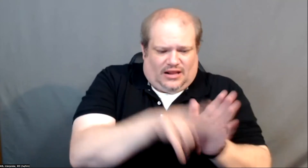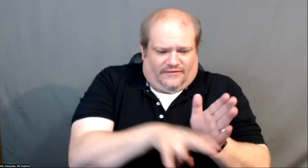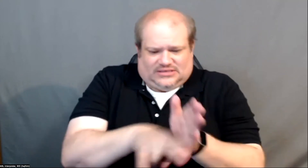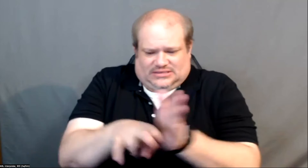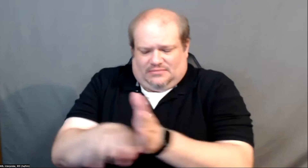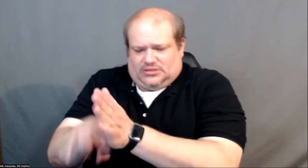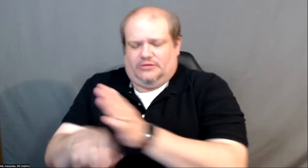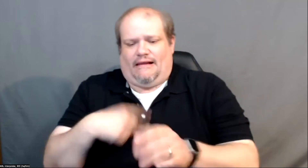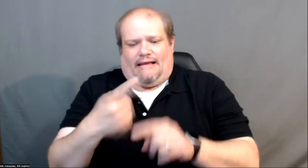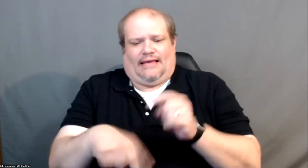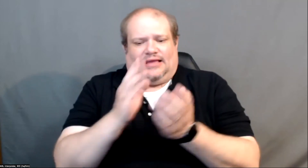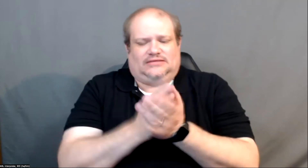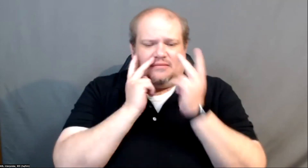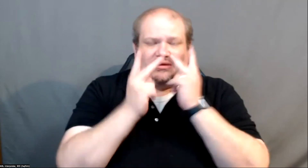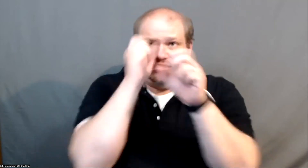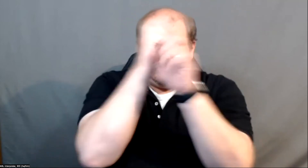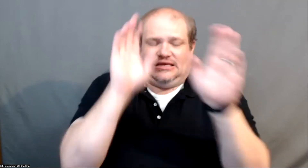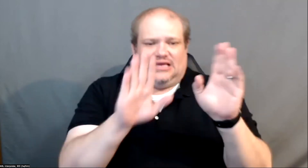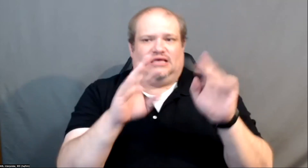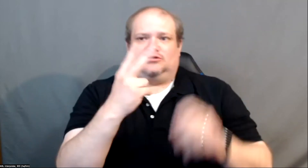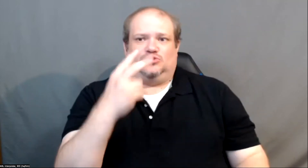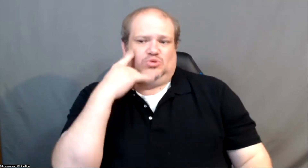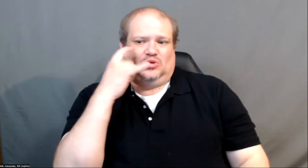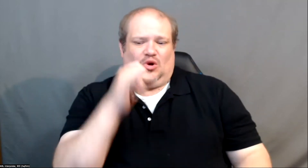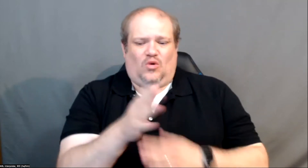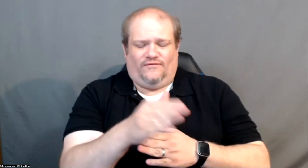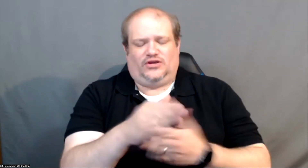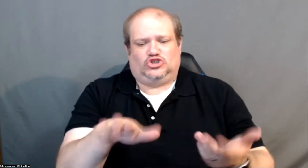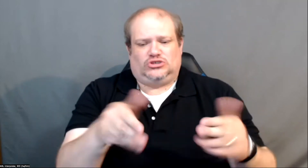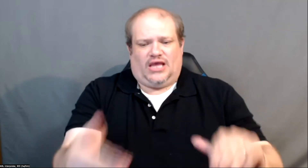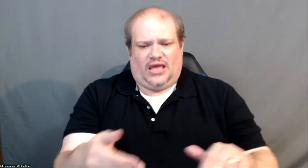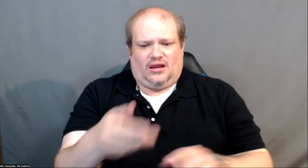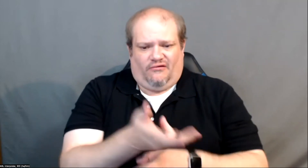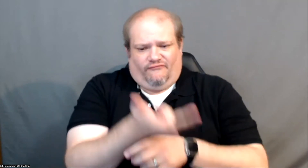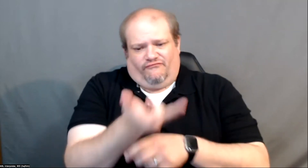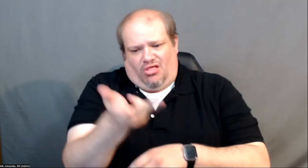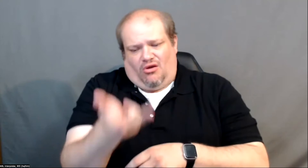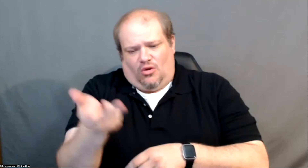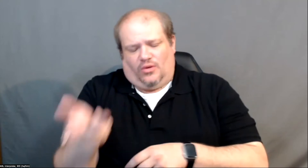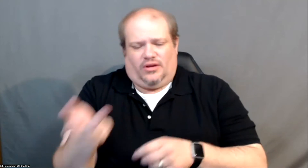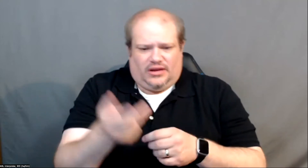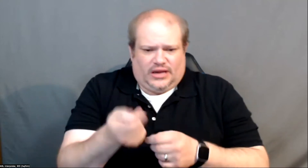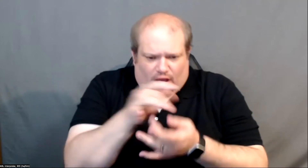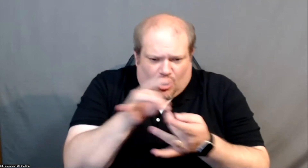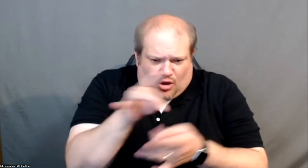can’t stop seeing // his two goldfish dead // floating // little ghosts in the too-small bowl